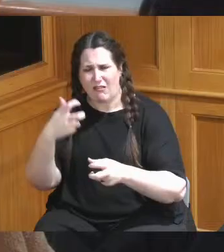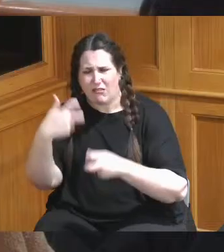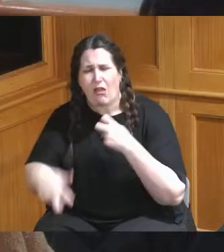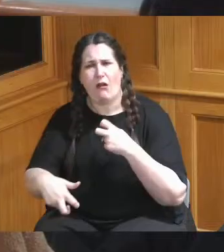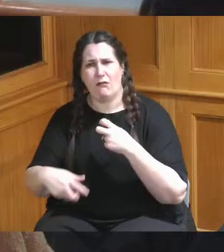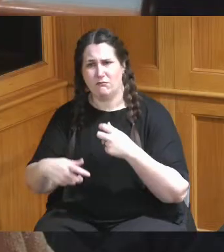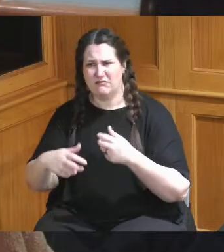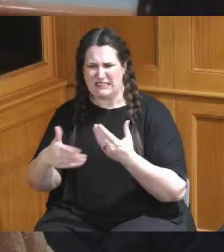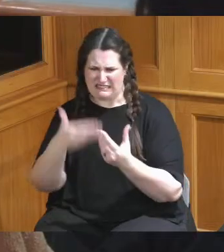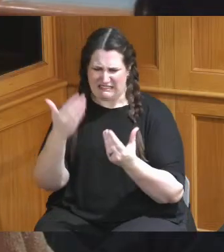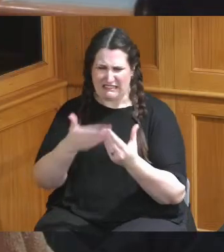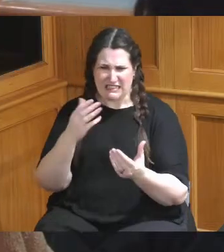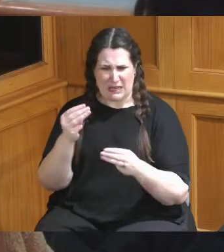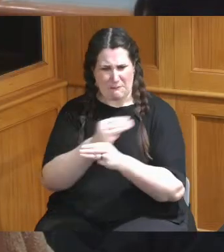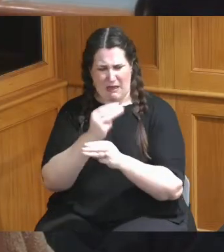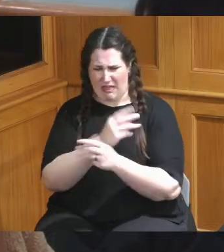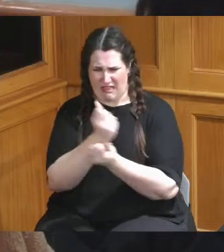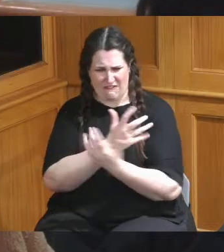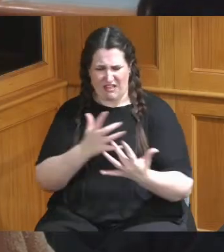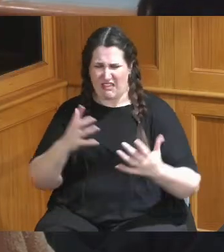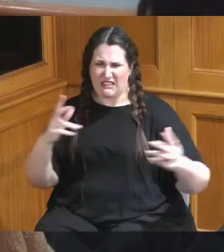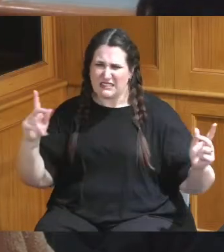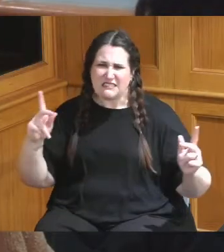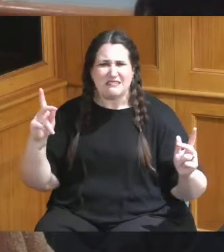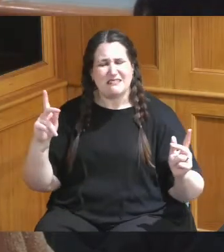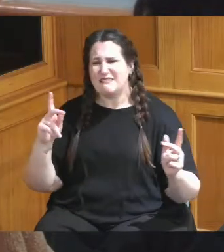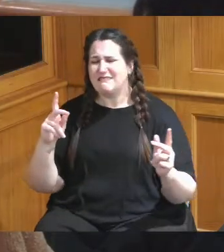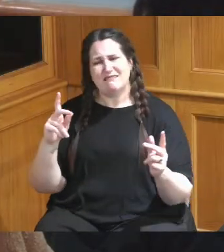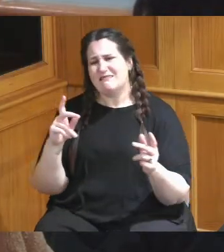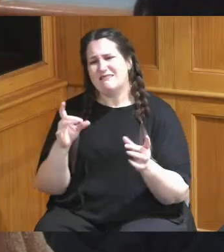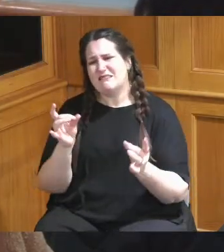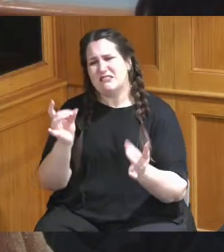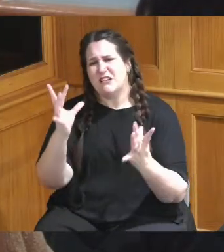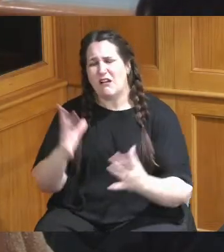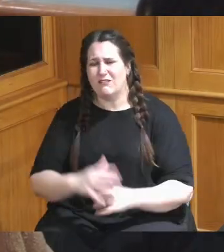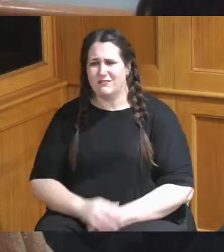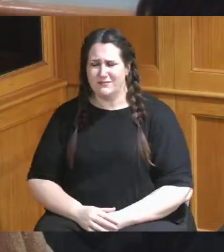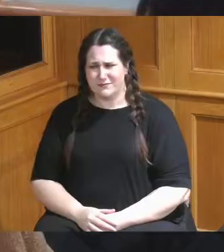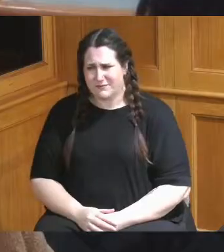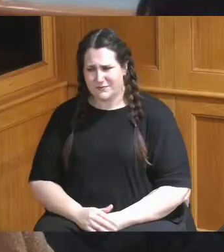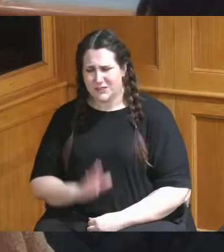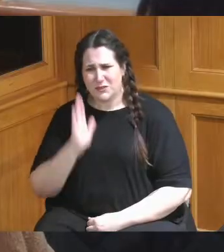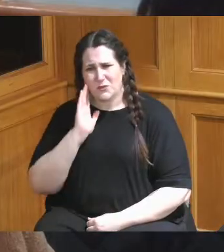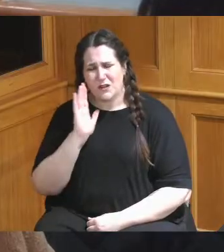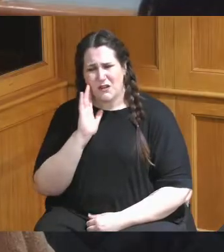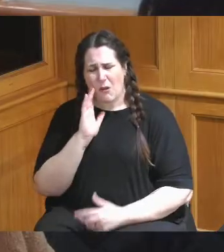here. The math is very very difficult and it's not going to meet the needs and we honor that. That's